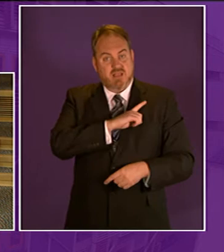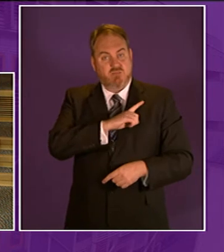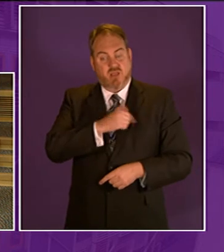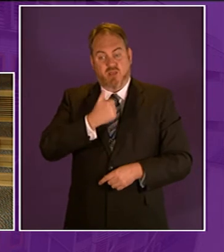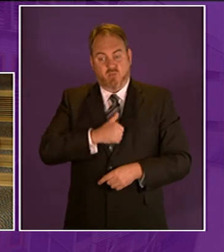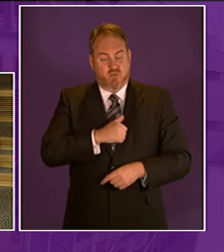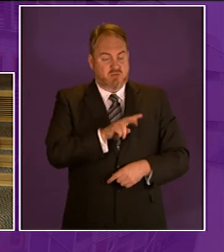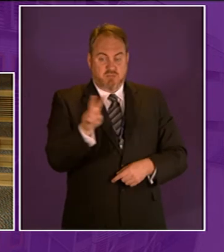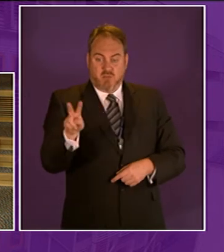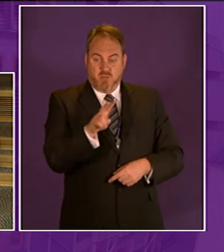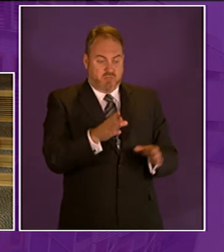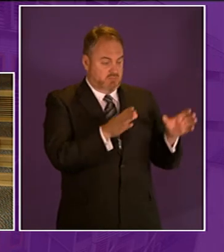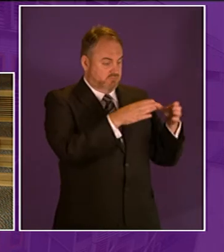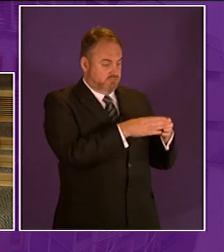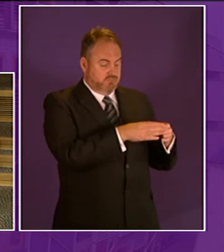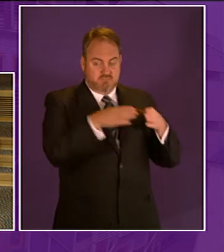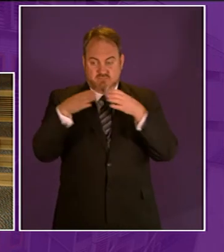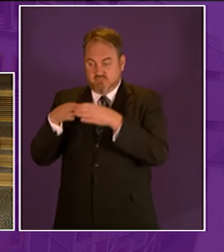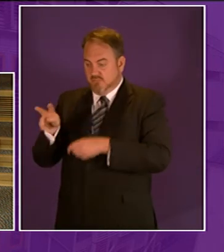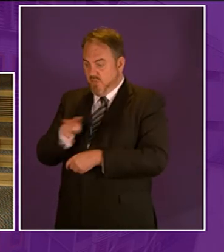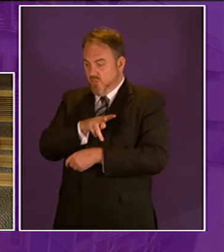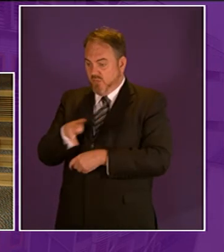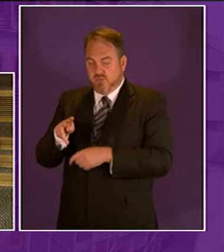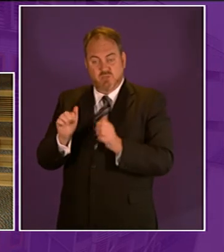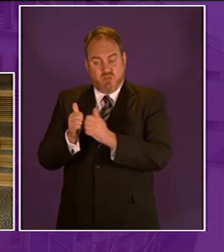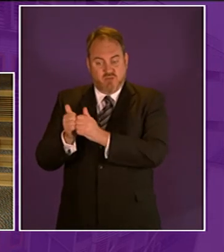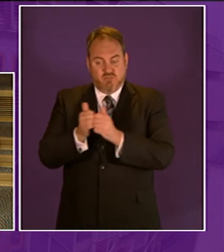between both parties to resolve the issues.